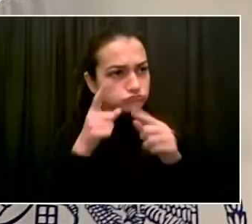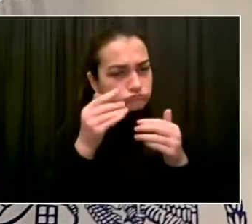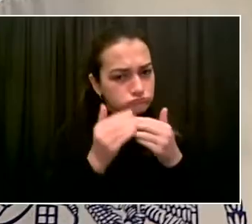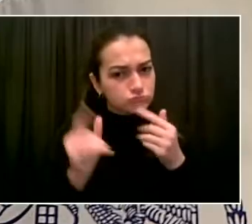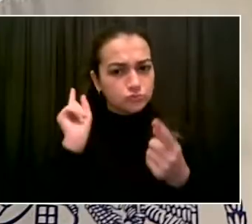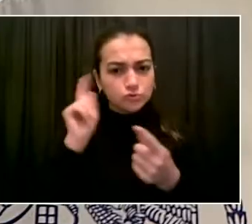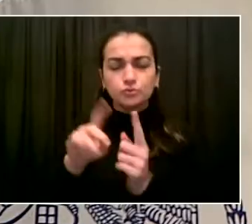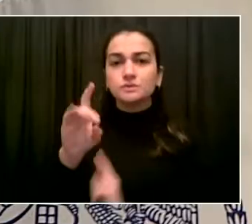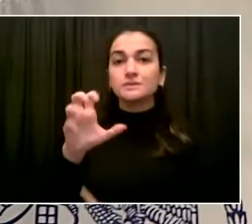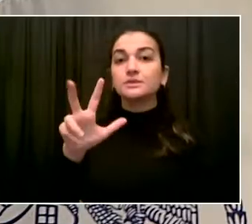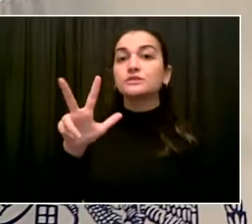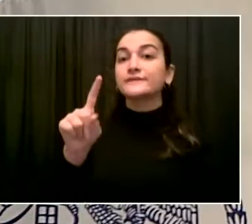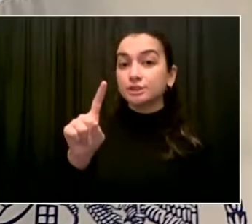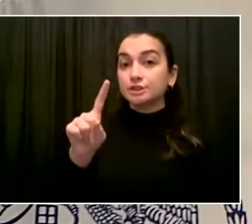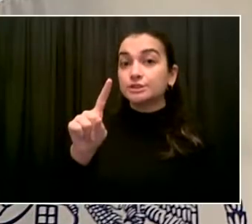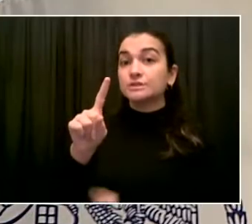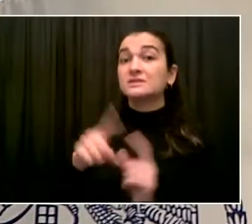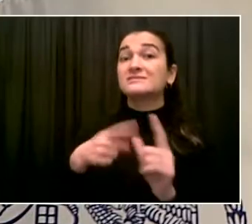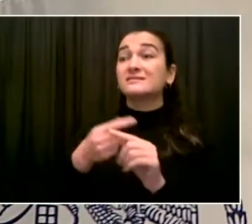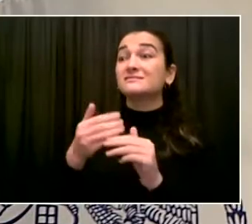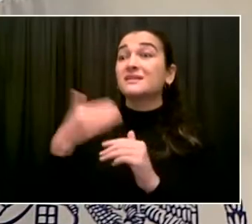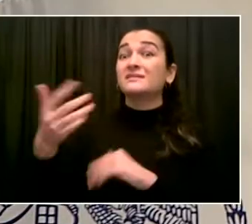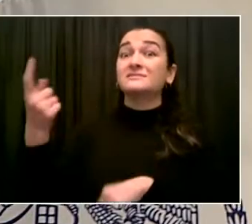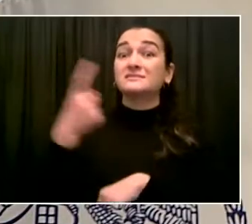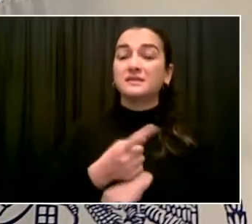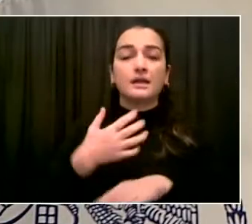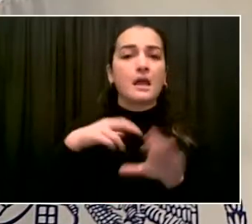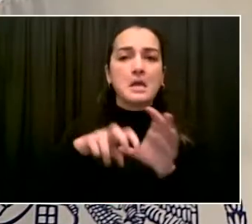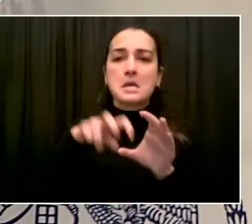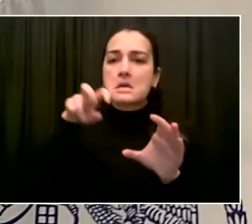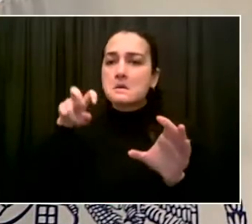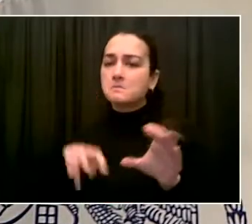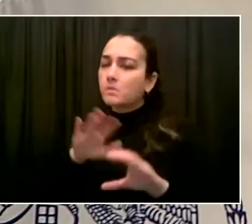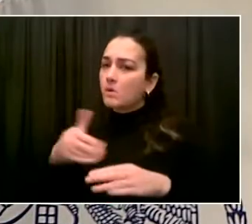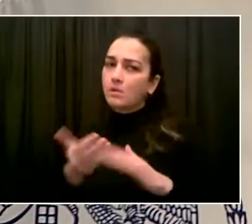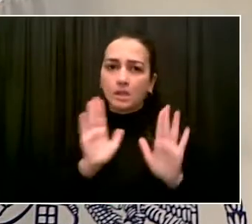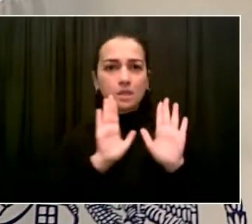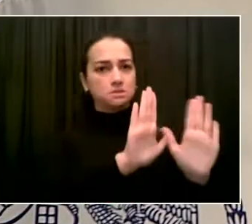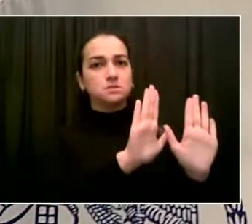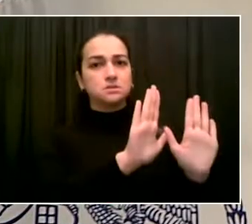CONVERSATIONS WE HAVE HAD IN THE CLOSE CRDOOINATION ATTH HE AND I ARE CONSTANTLY INVOLVED IN.